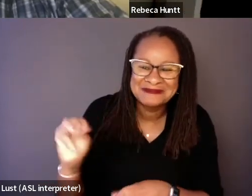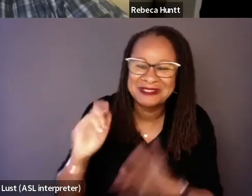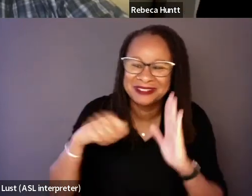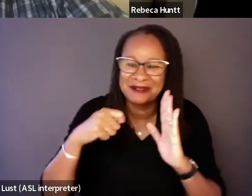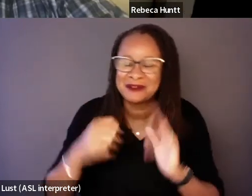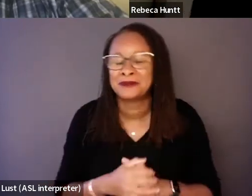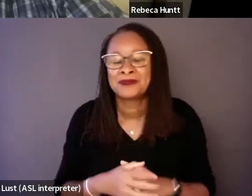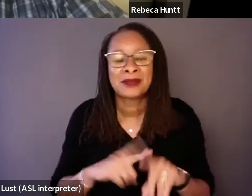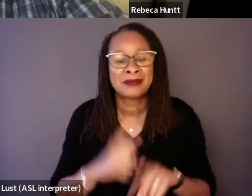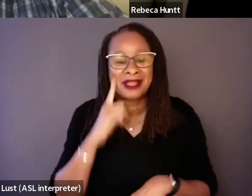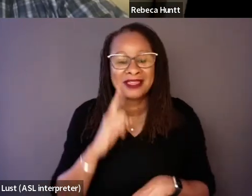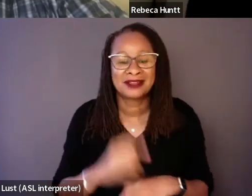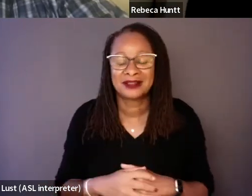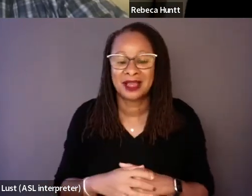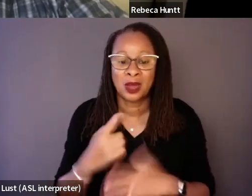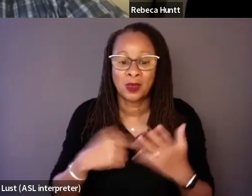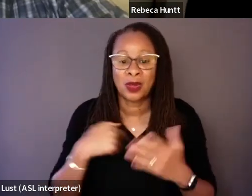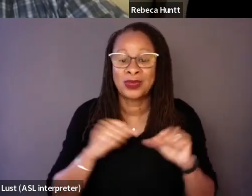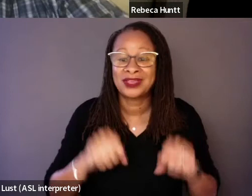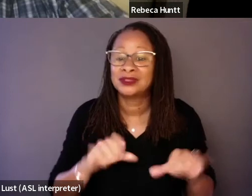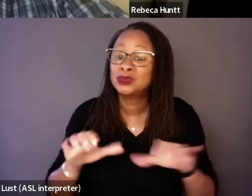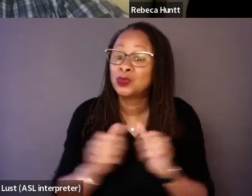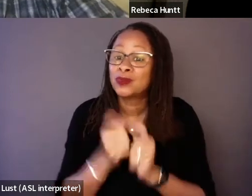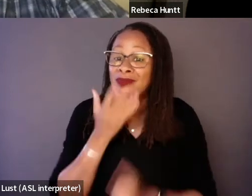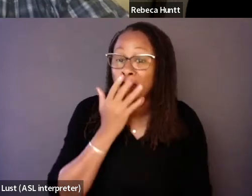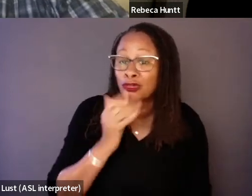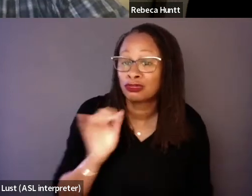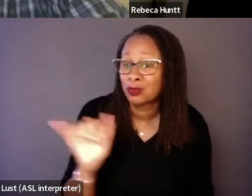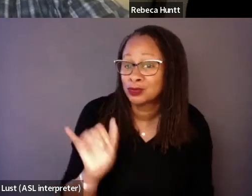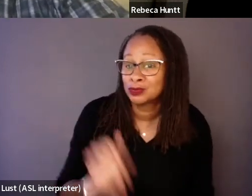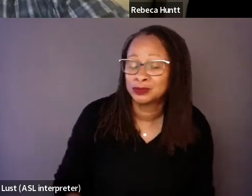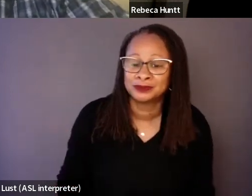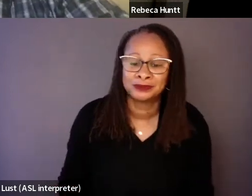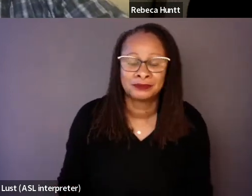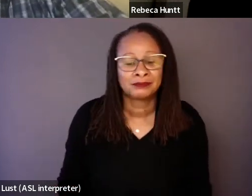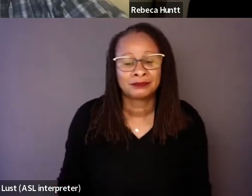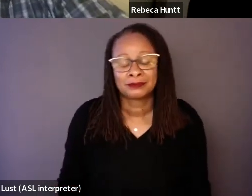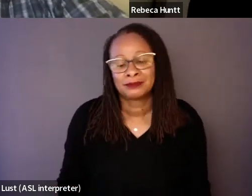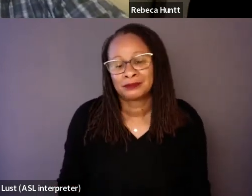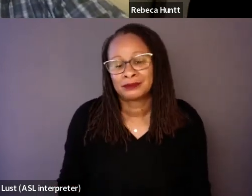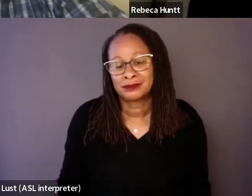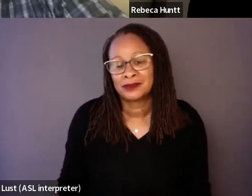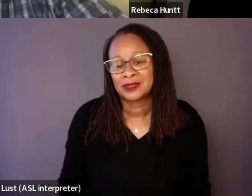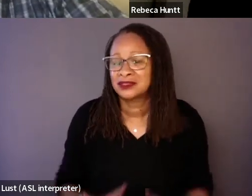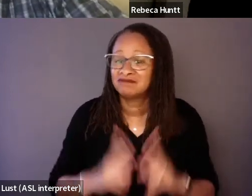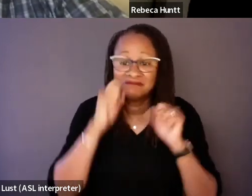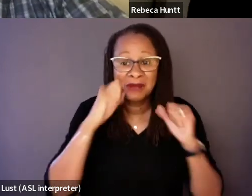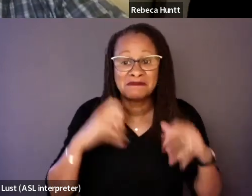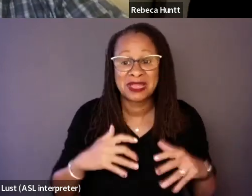And I think it's also what we can do with color there is really, really amazing.